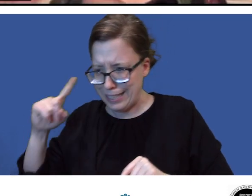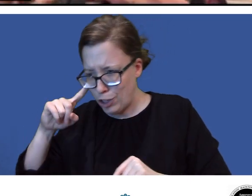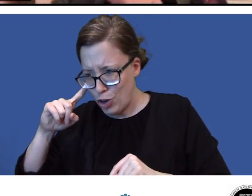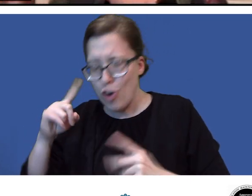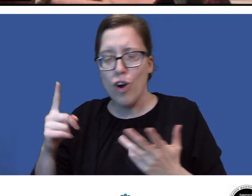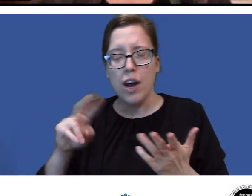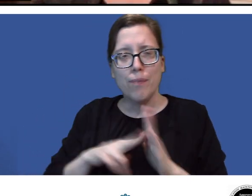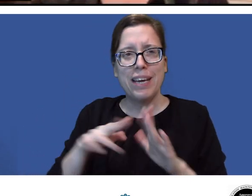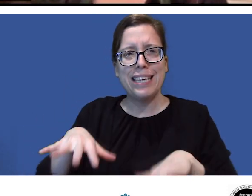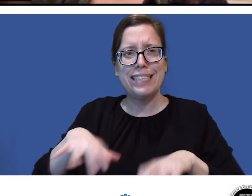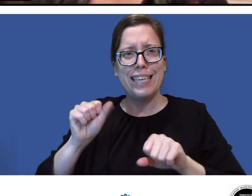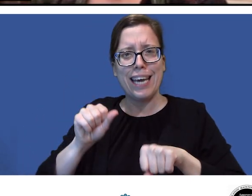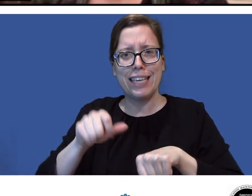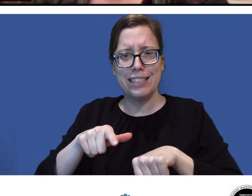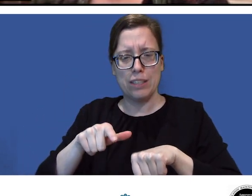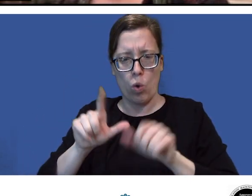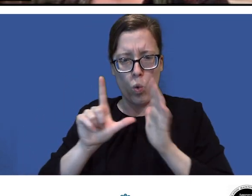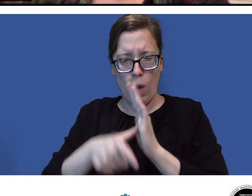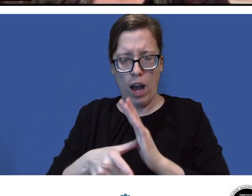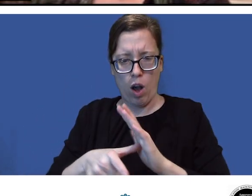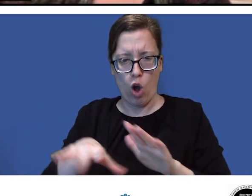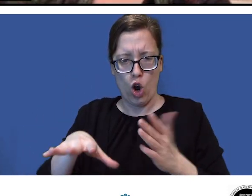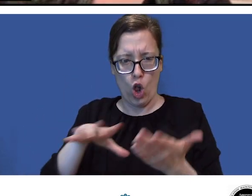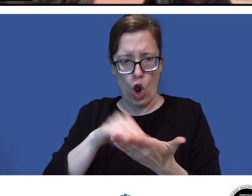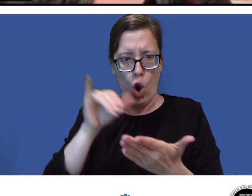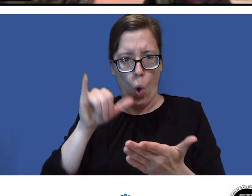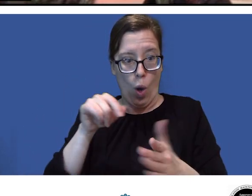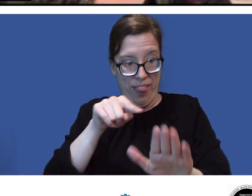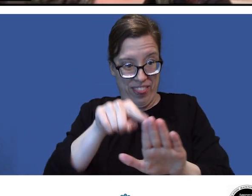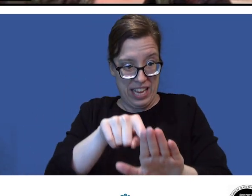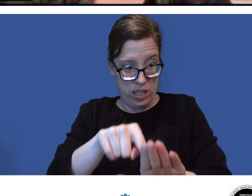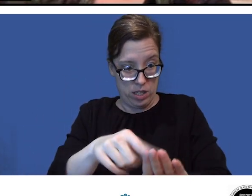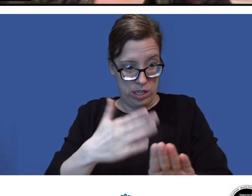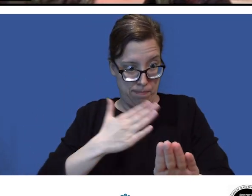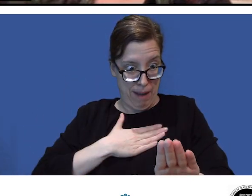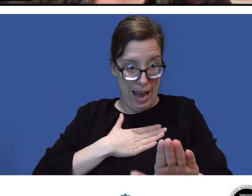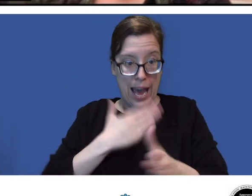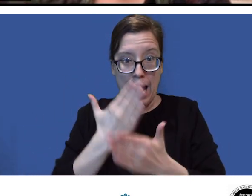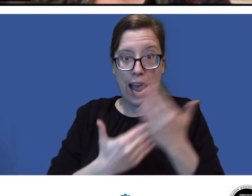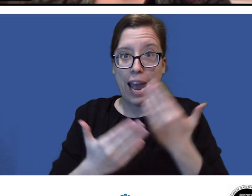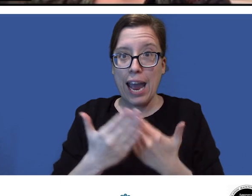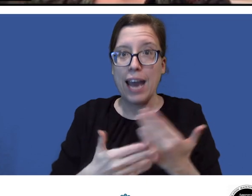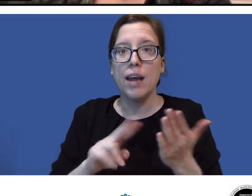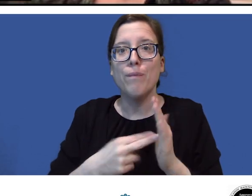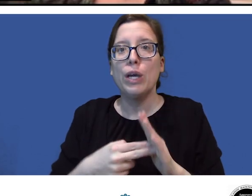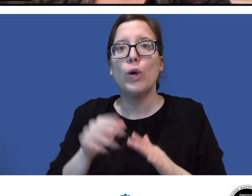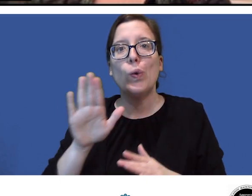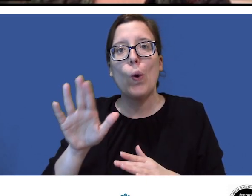Your motor development is going to be delayed. And so on and so forth. You've seen kids startle,